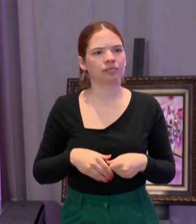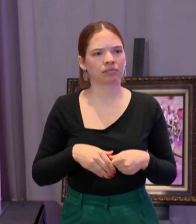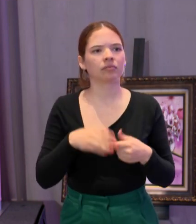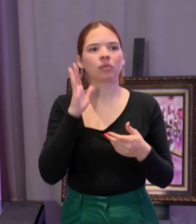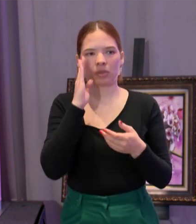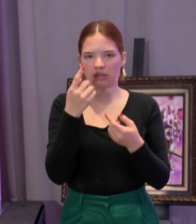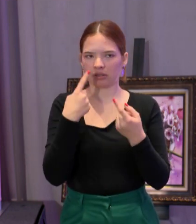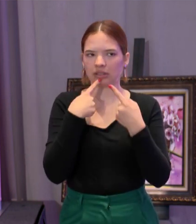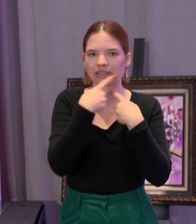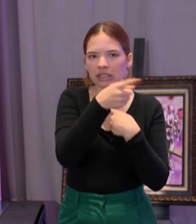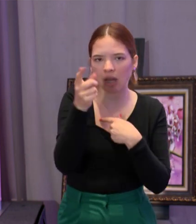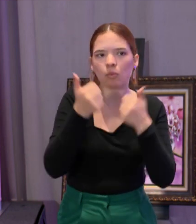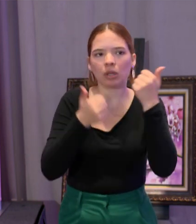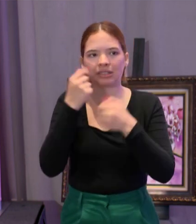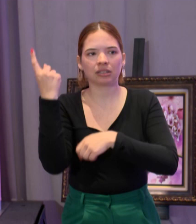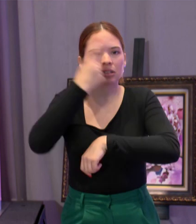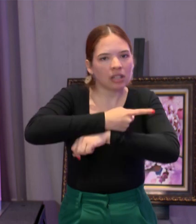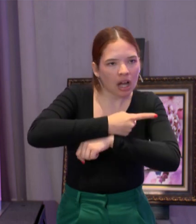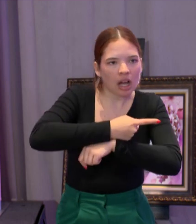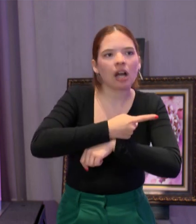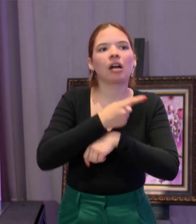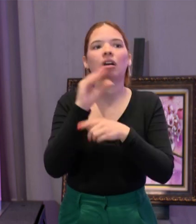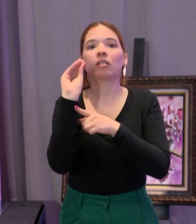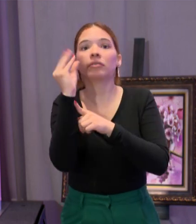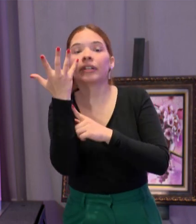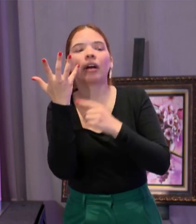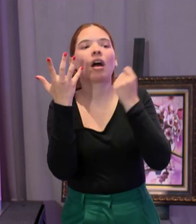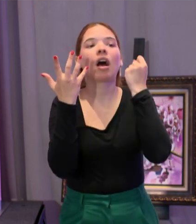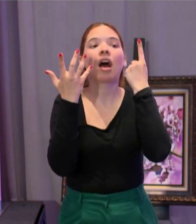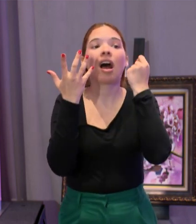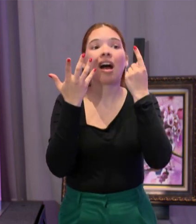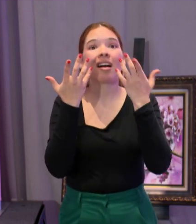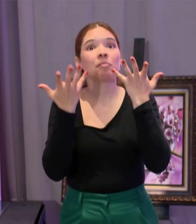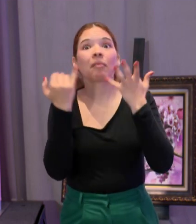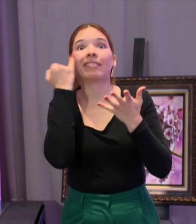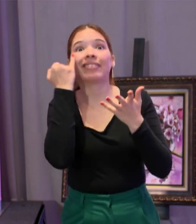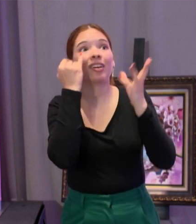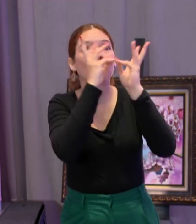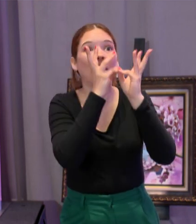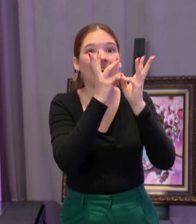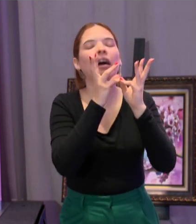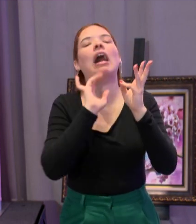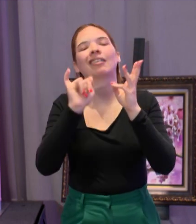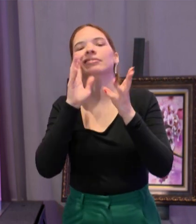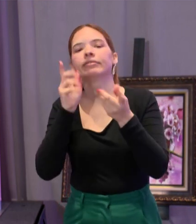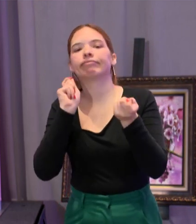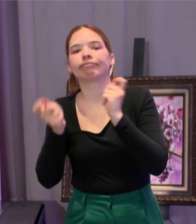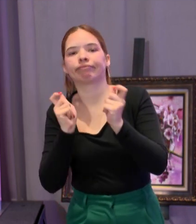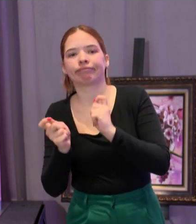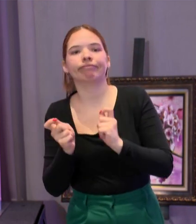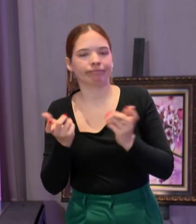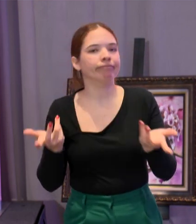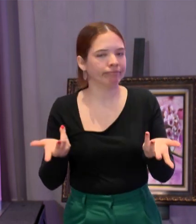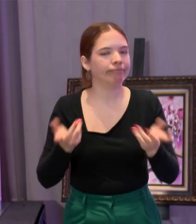AND ALL OF THE FESTIVAL OFFERINGS. SO TO TELL YOU A LITTLE BIT MORE ABOUT THE SIGHTS AND SOUNDS OF THE NATIONAL CHERRY BLOSSOM